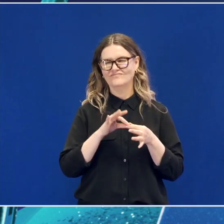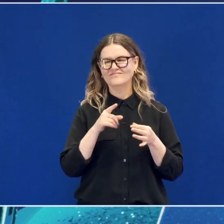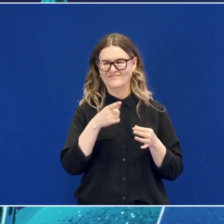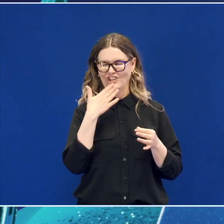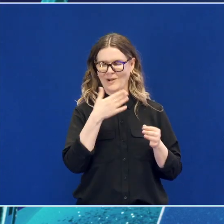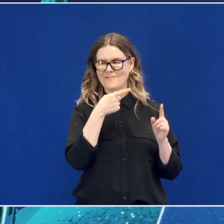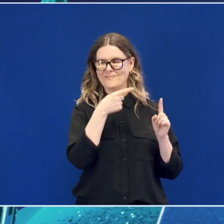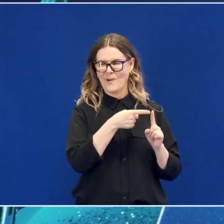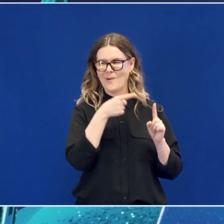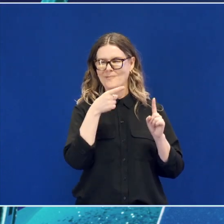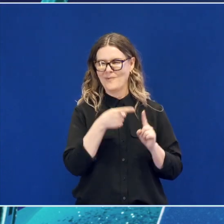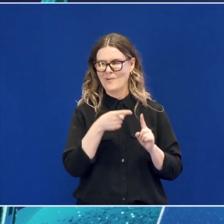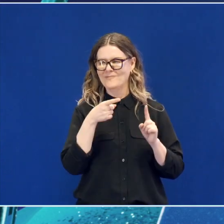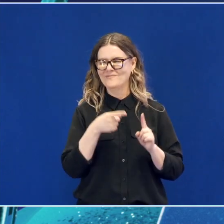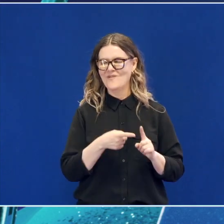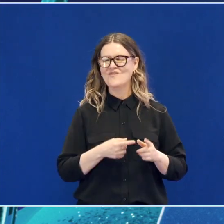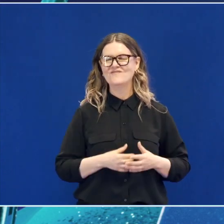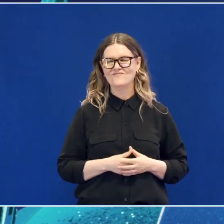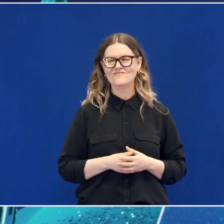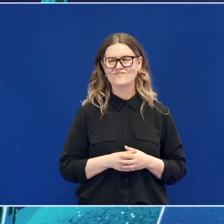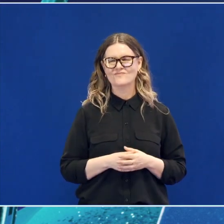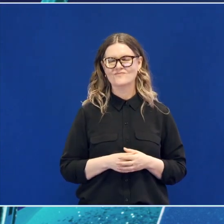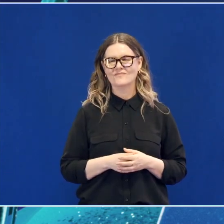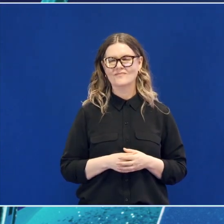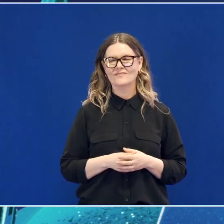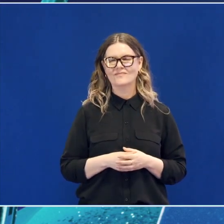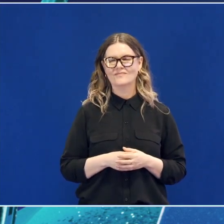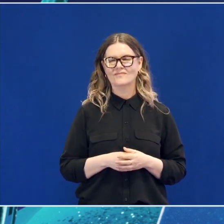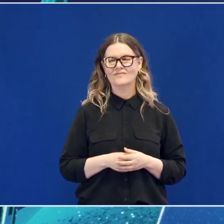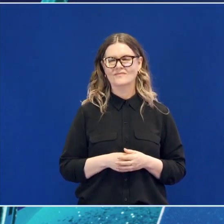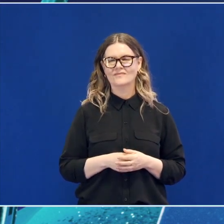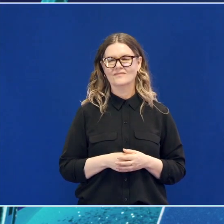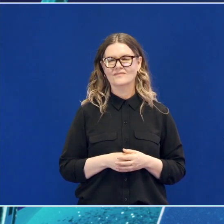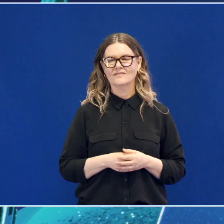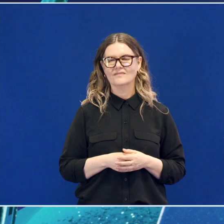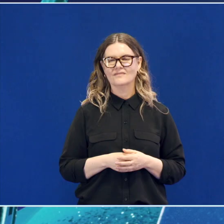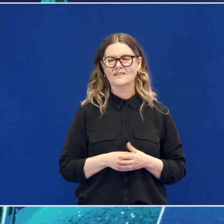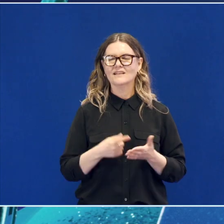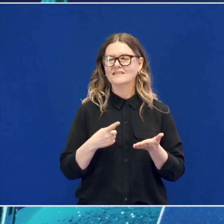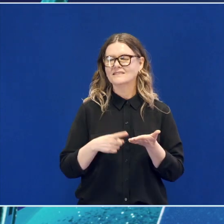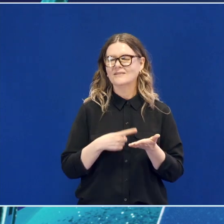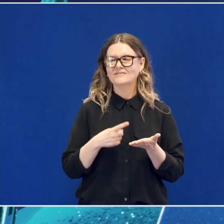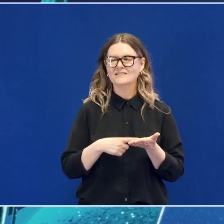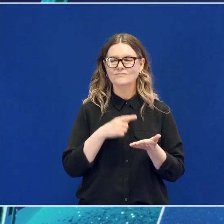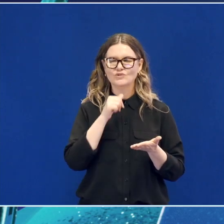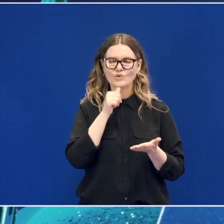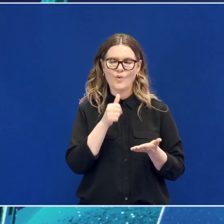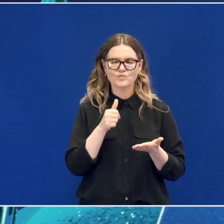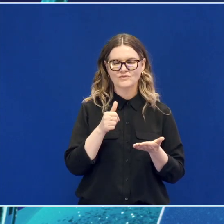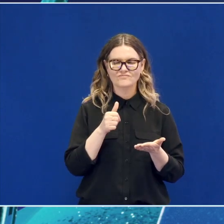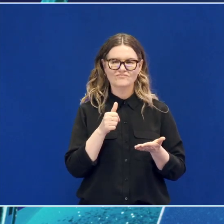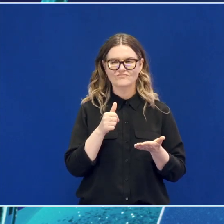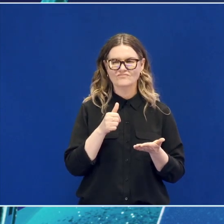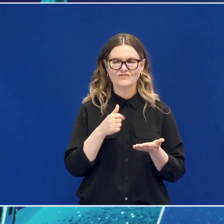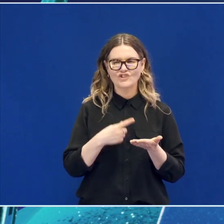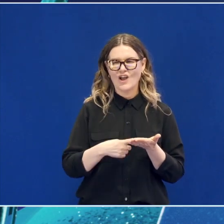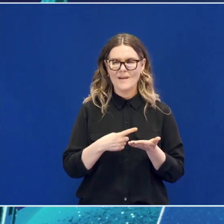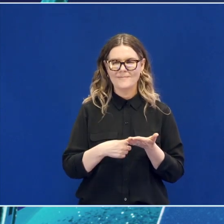or at least we don't index really heavily on the fact that it's homepages. And homepages, if anybody who's ever worked on a homepage,